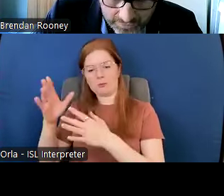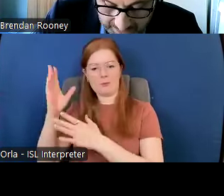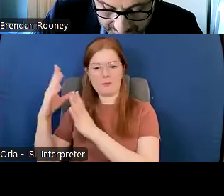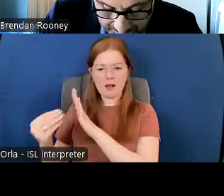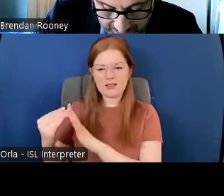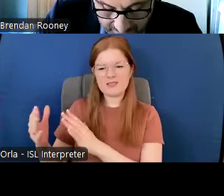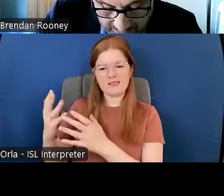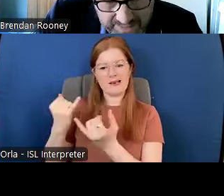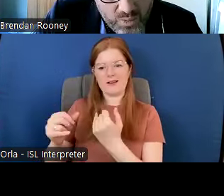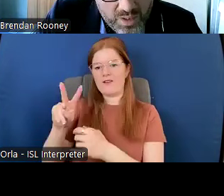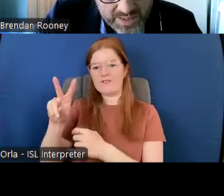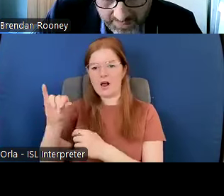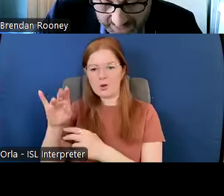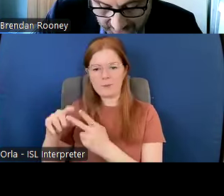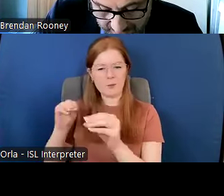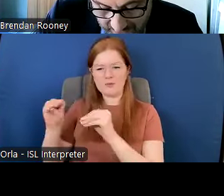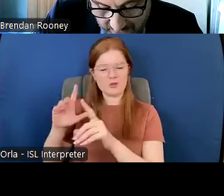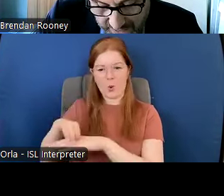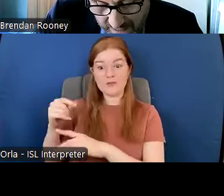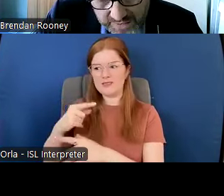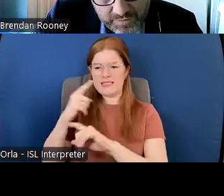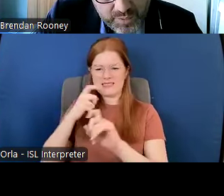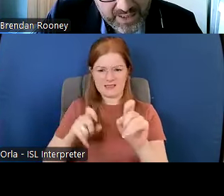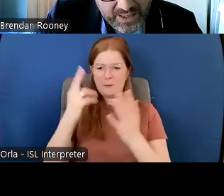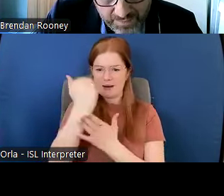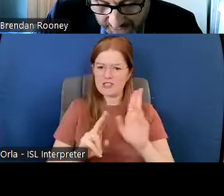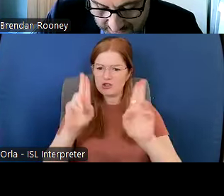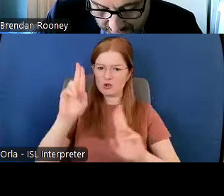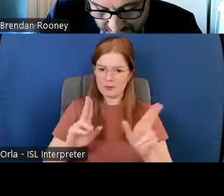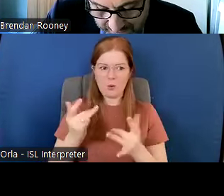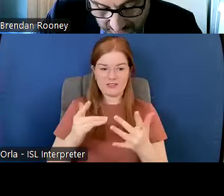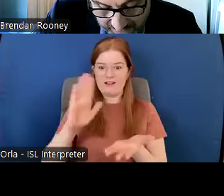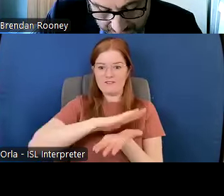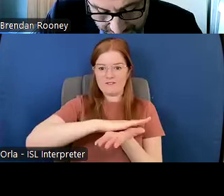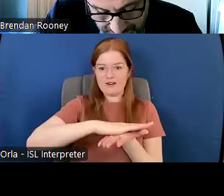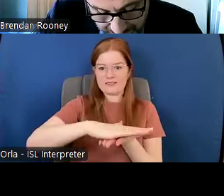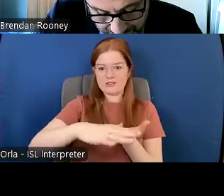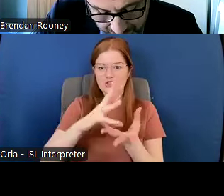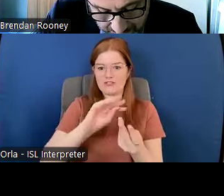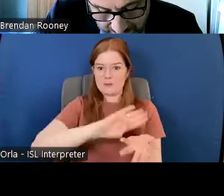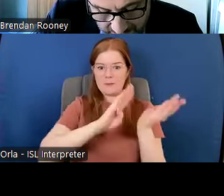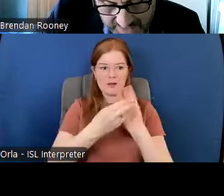movement. Painting was he maintained the art of bringing a flat surface to life. His